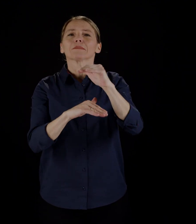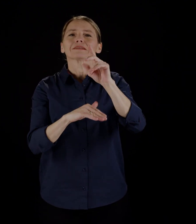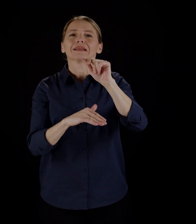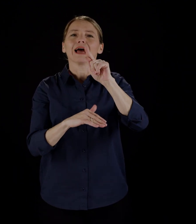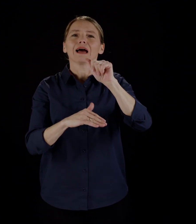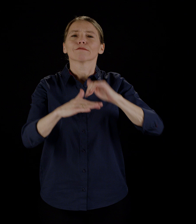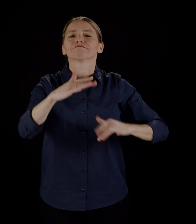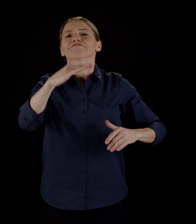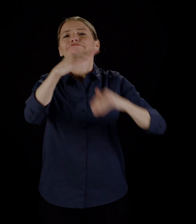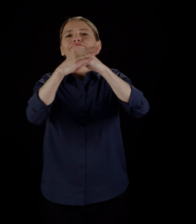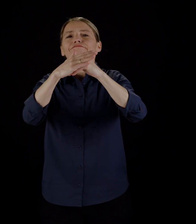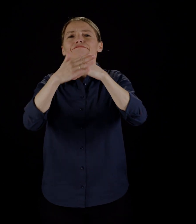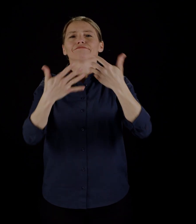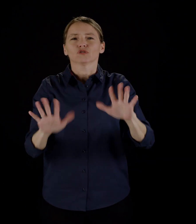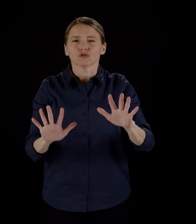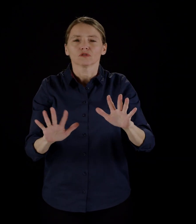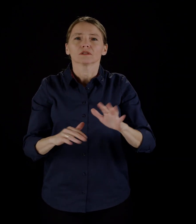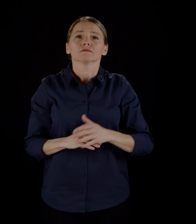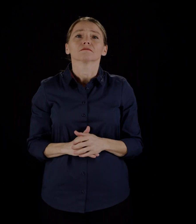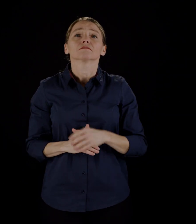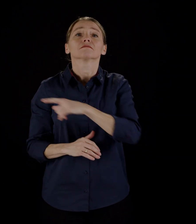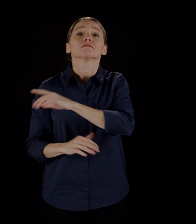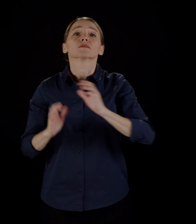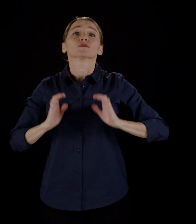monthly charges may continue to be applied.